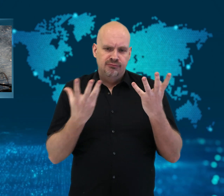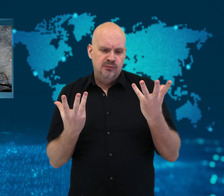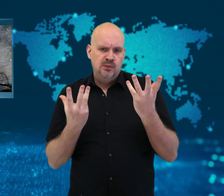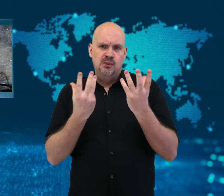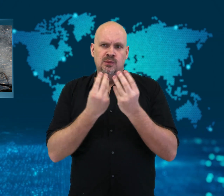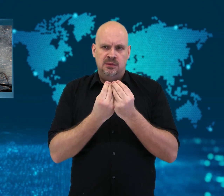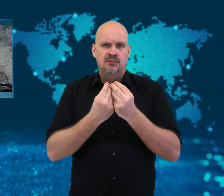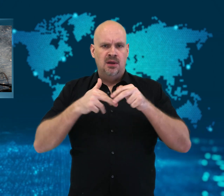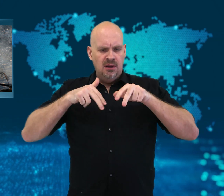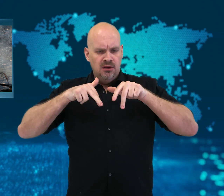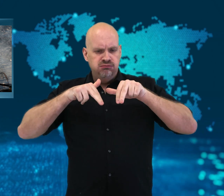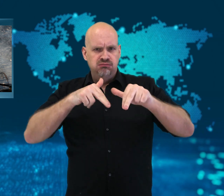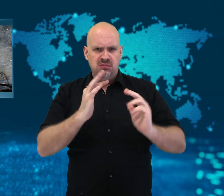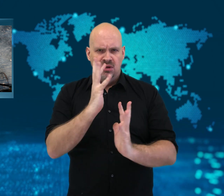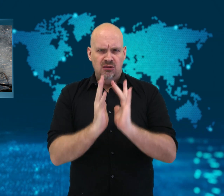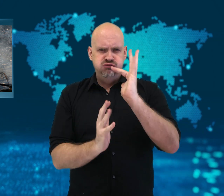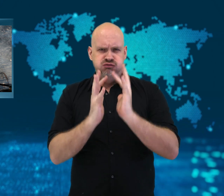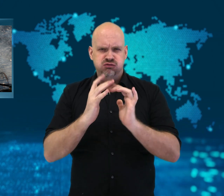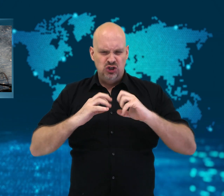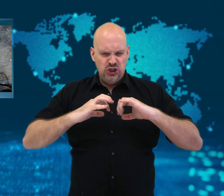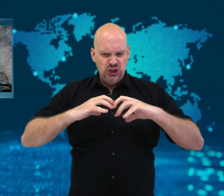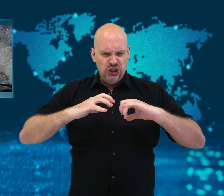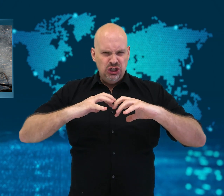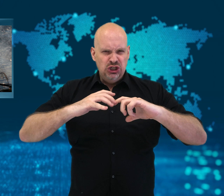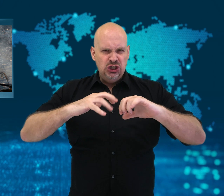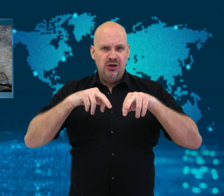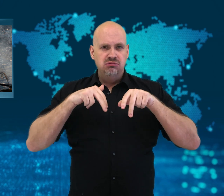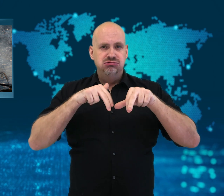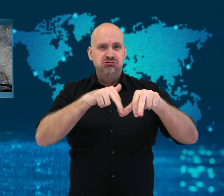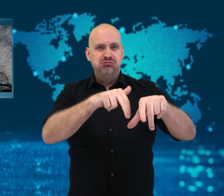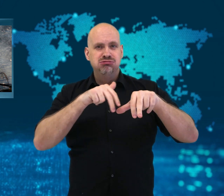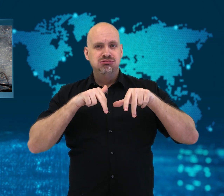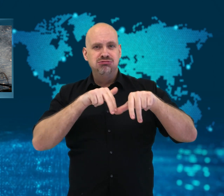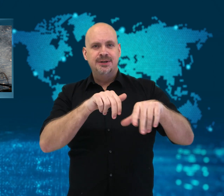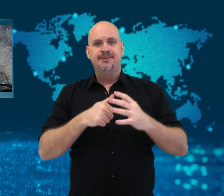walked on fiery coals. Last weekend,